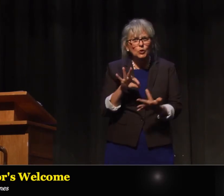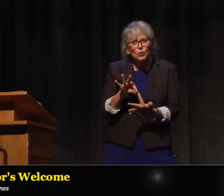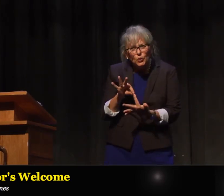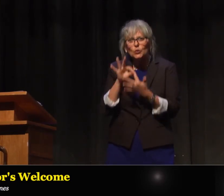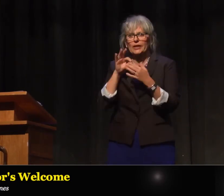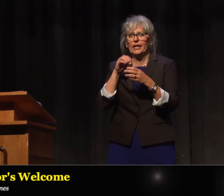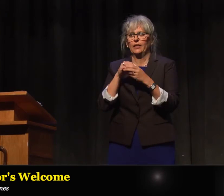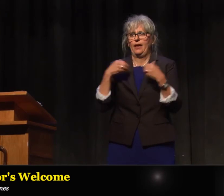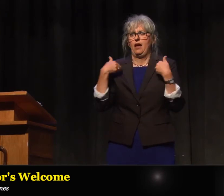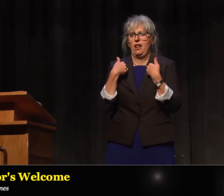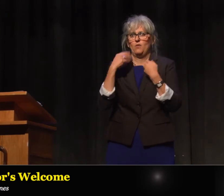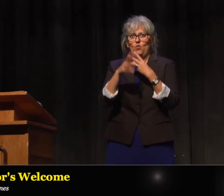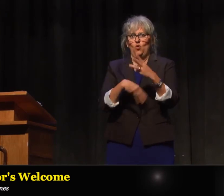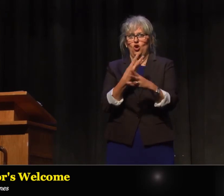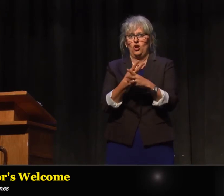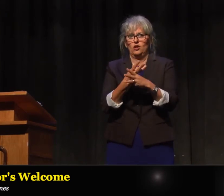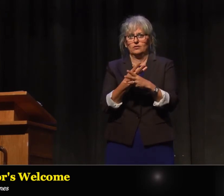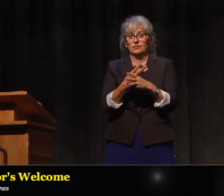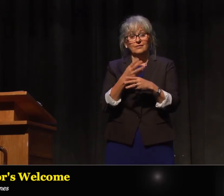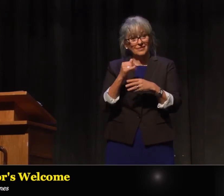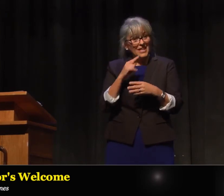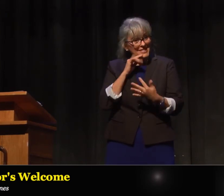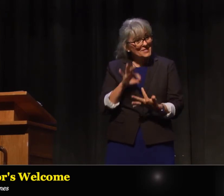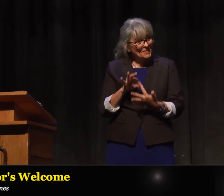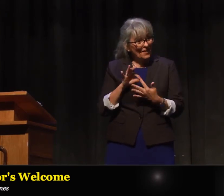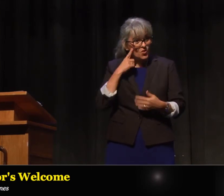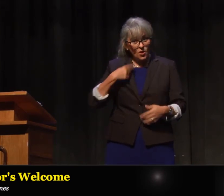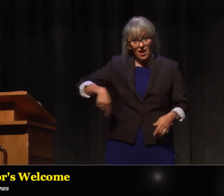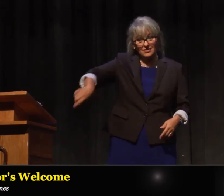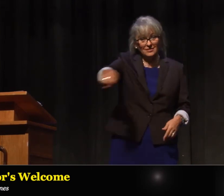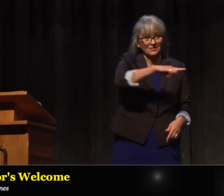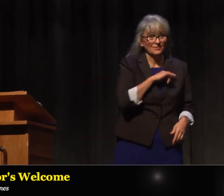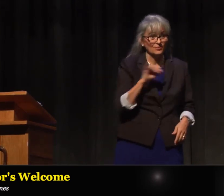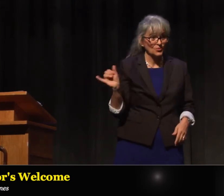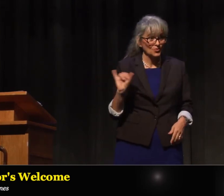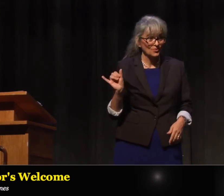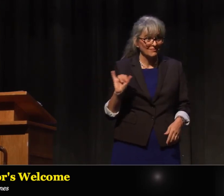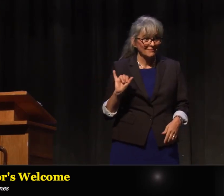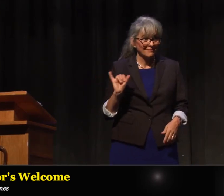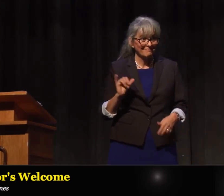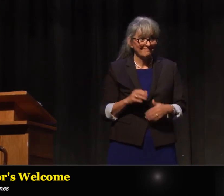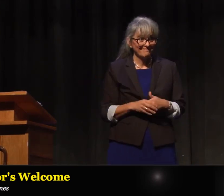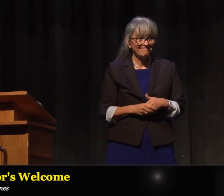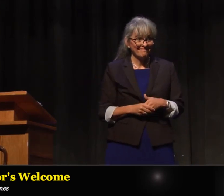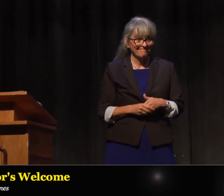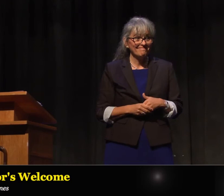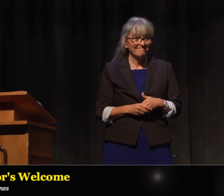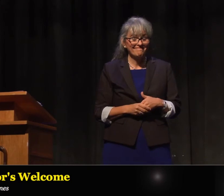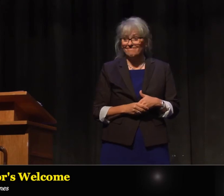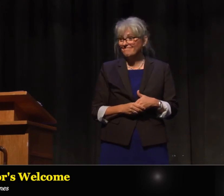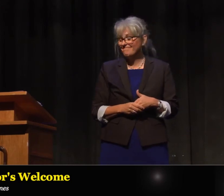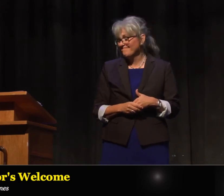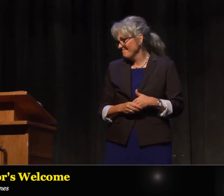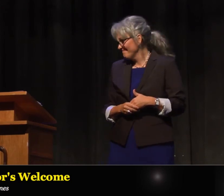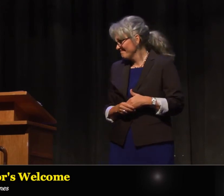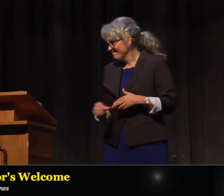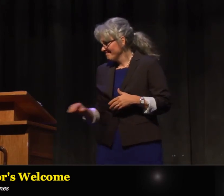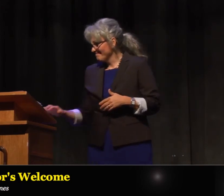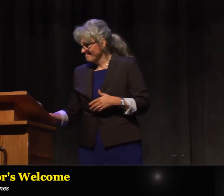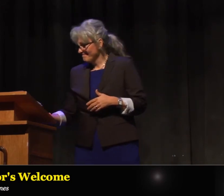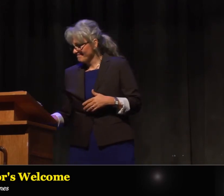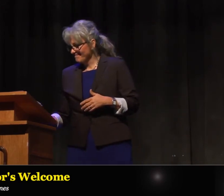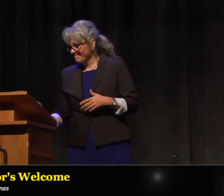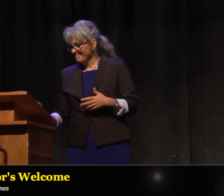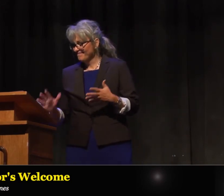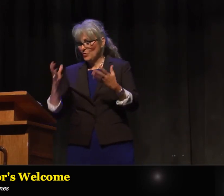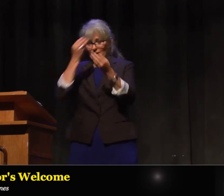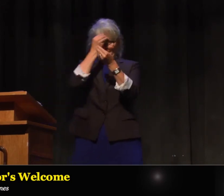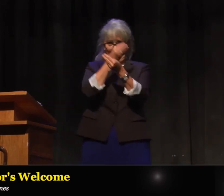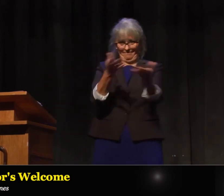and they're unique and special in the animal world and that delineates our specialty.